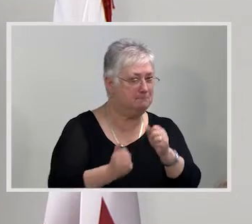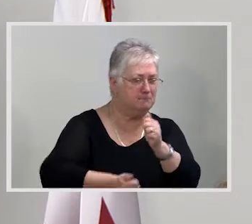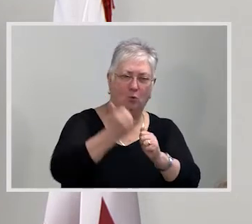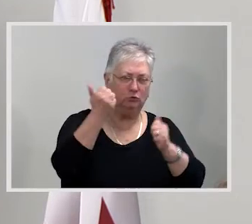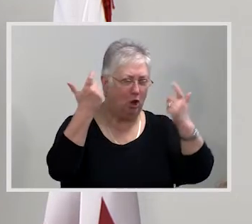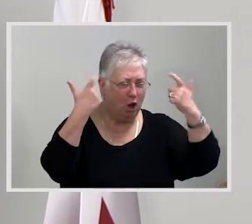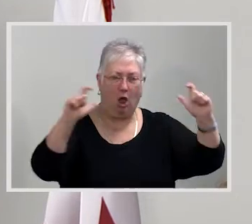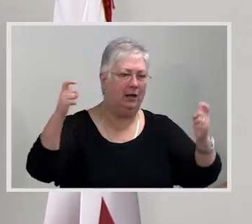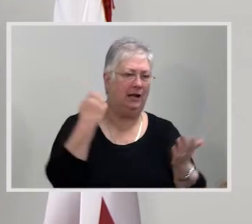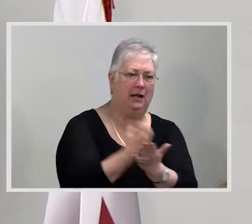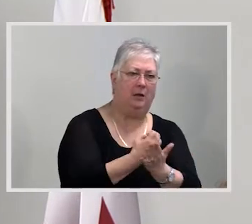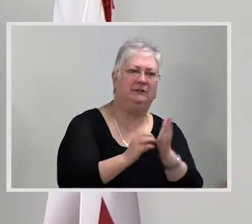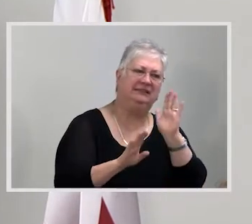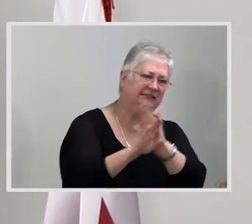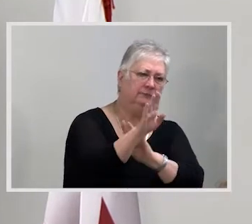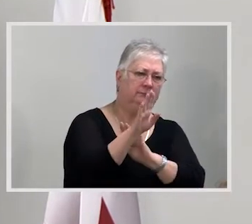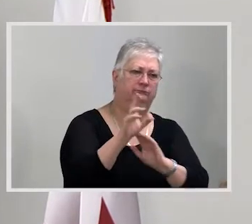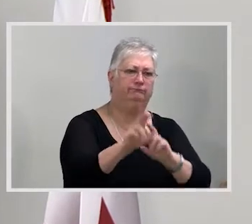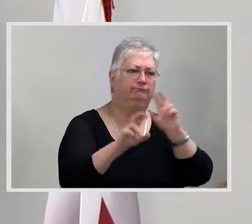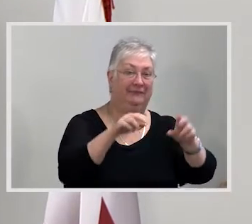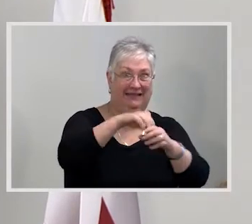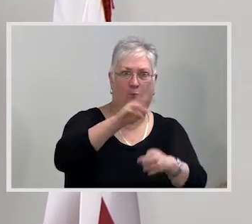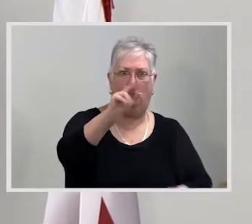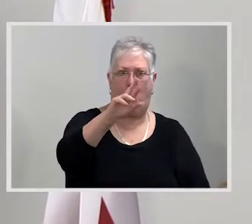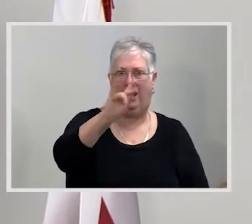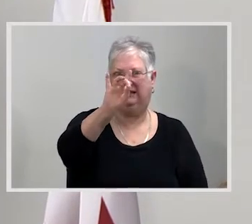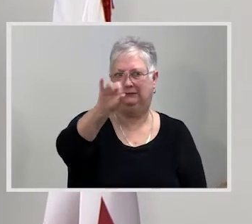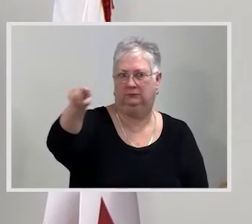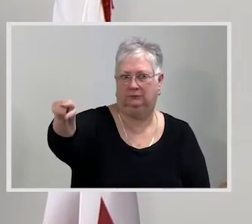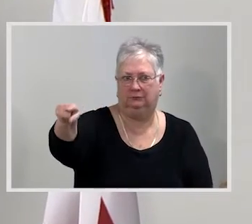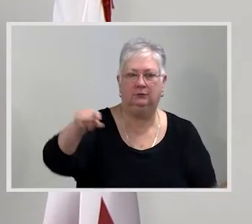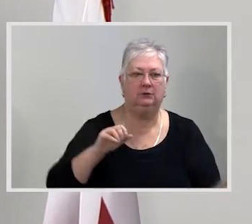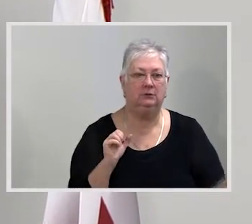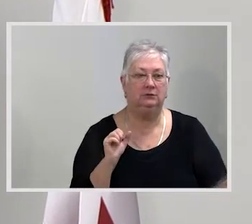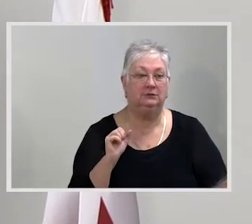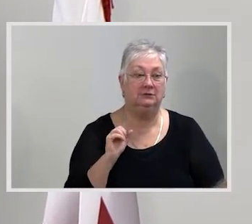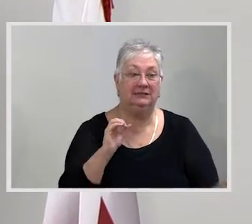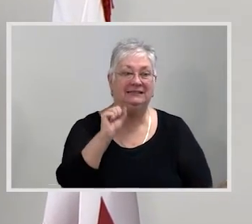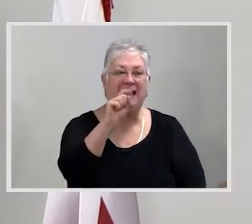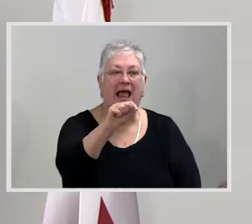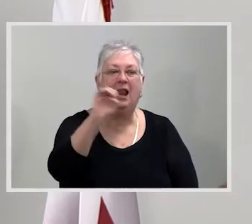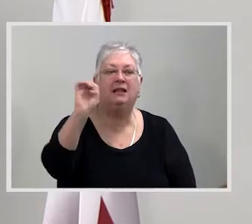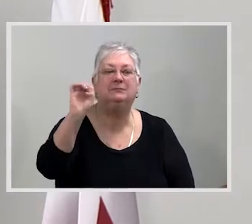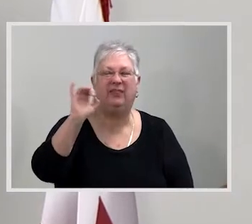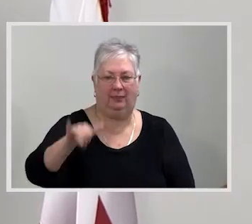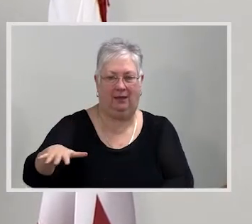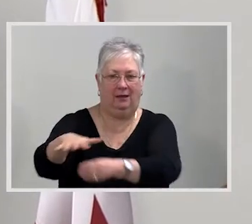IN AS LONG AS I CAN REMEMBER. AND AT THE ST. ELIZABETH CAMPUS,